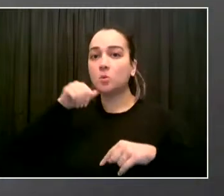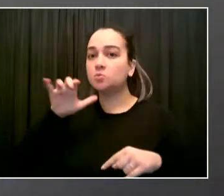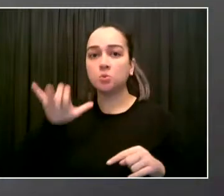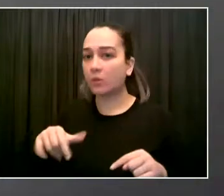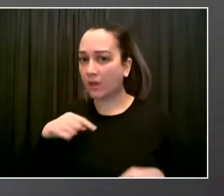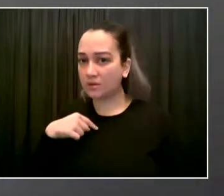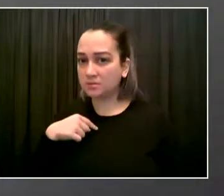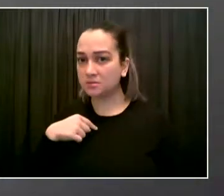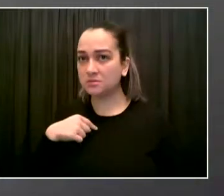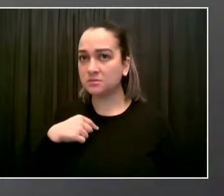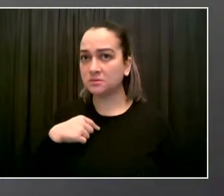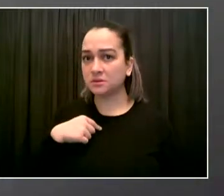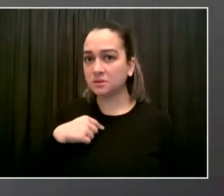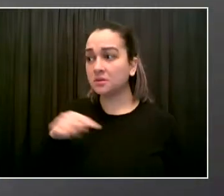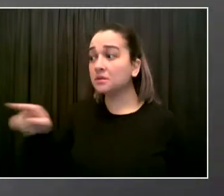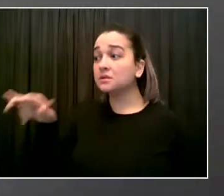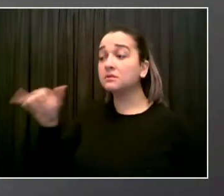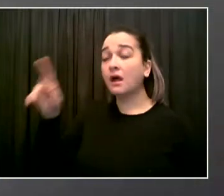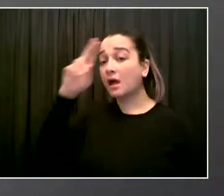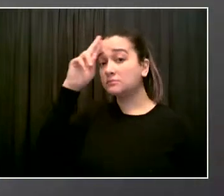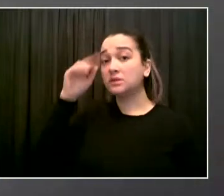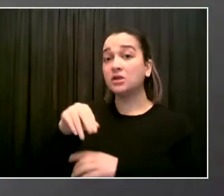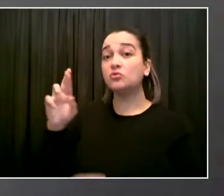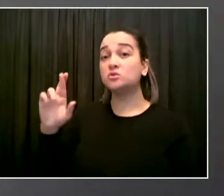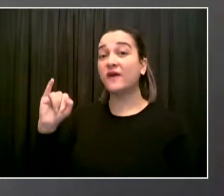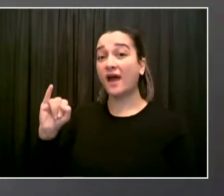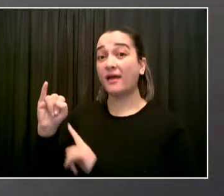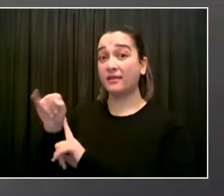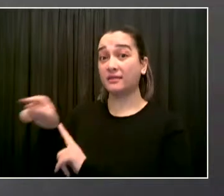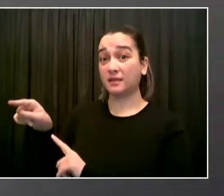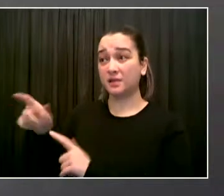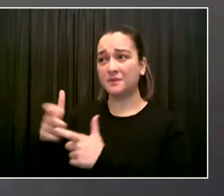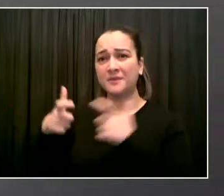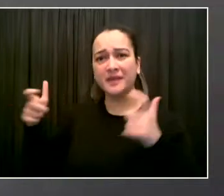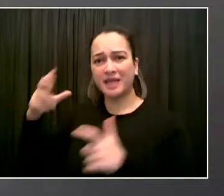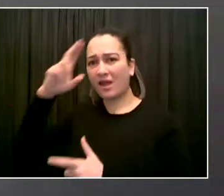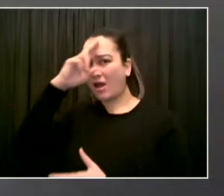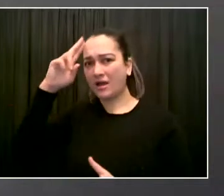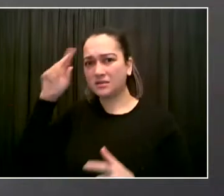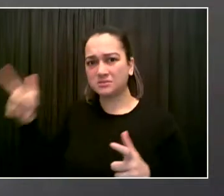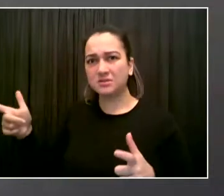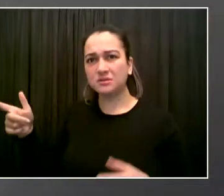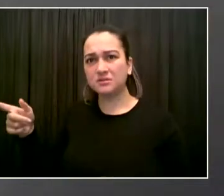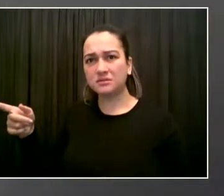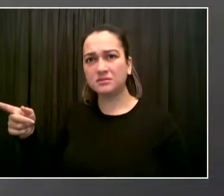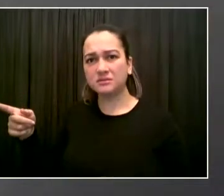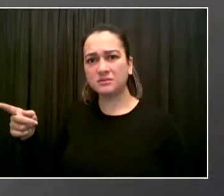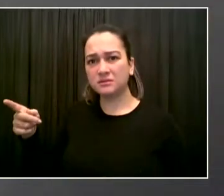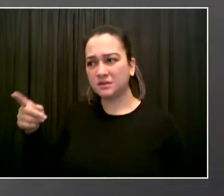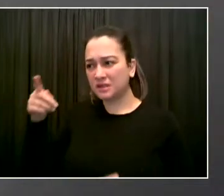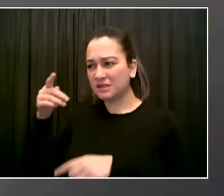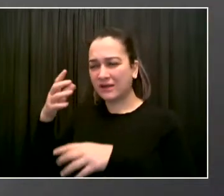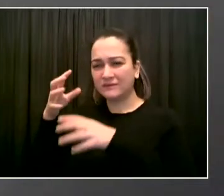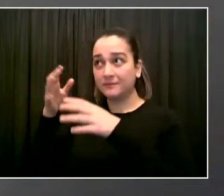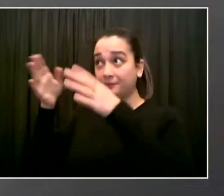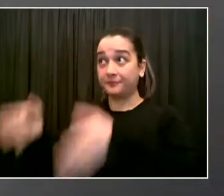PUBLIC HOSPITAL